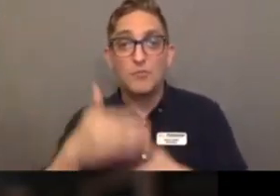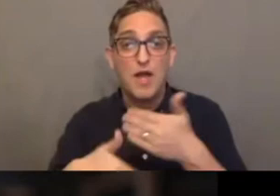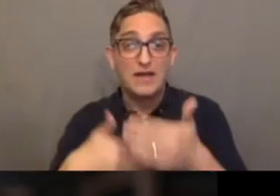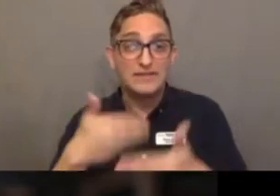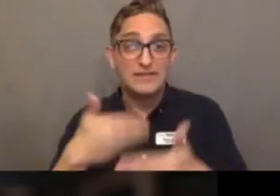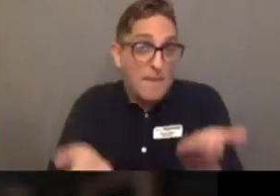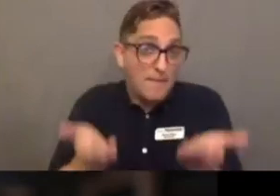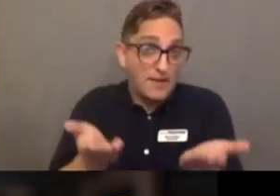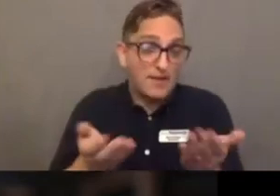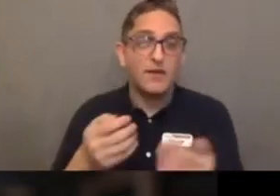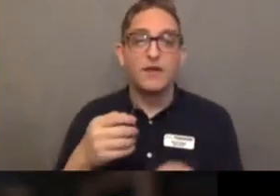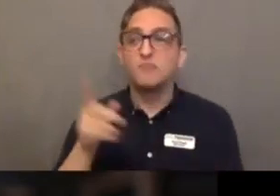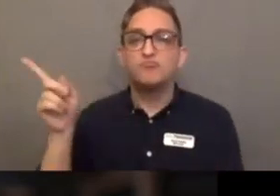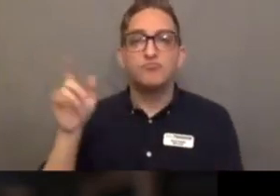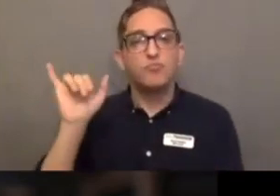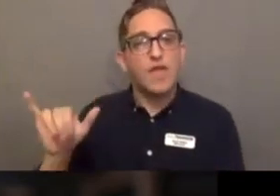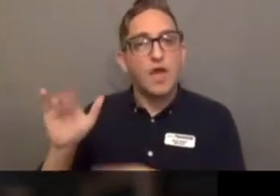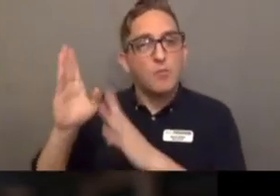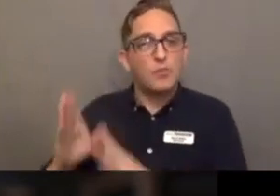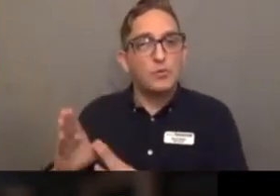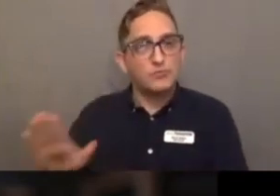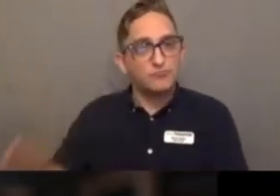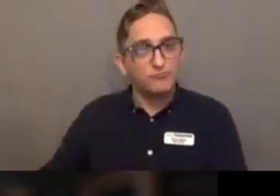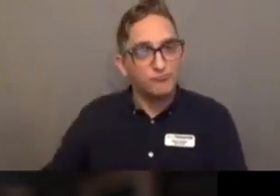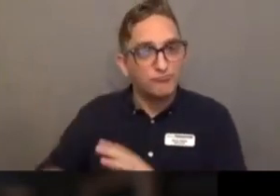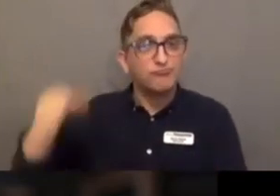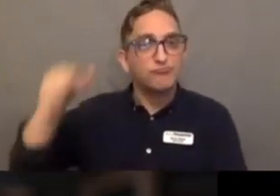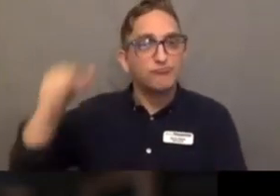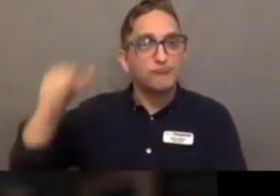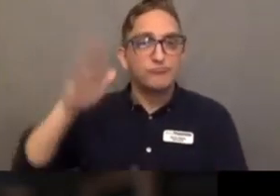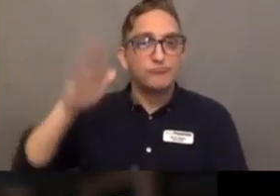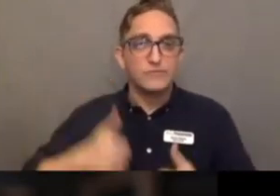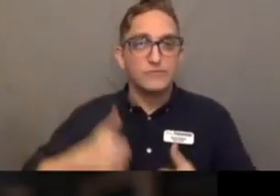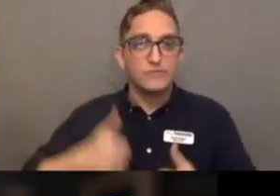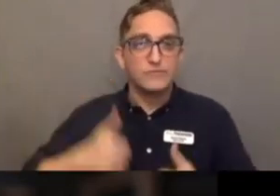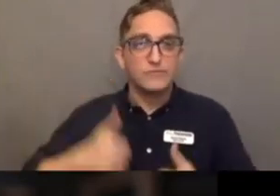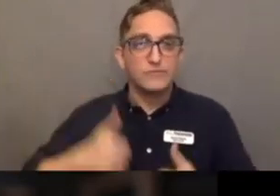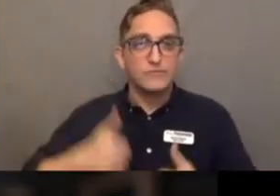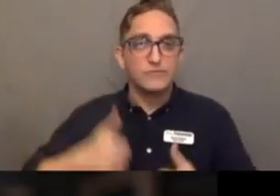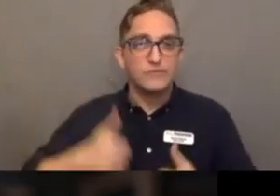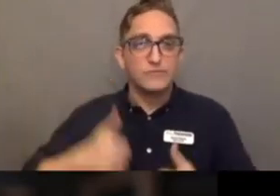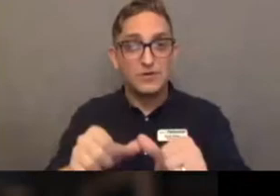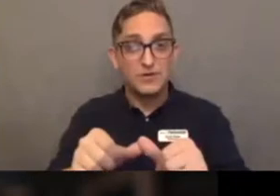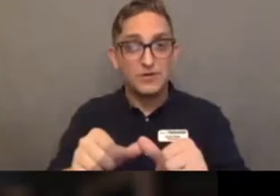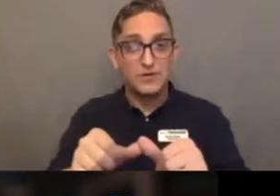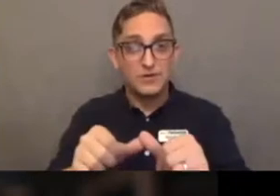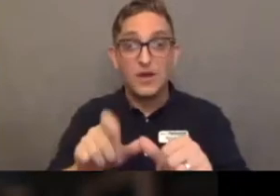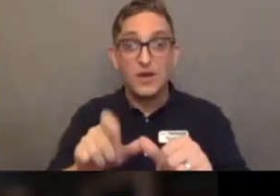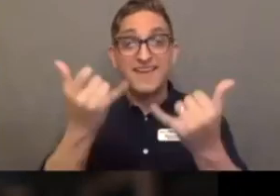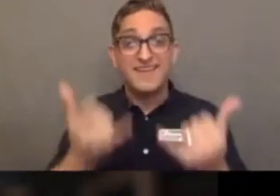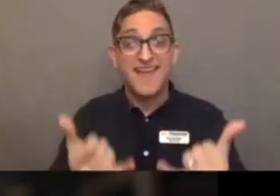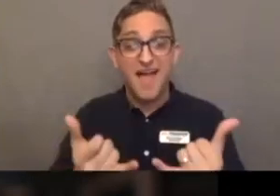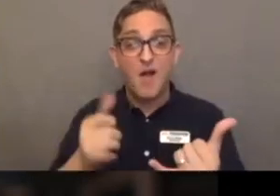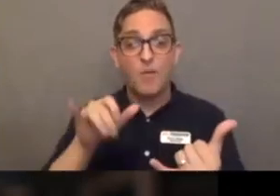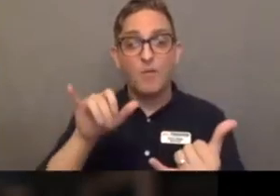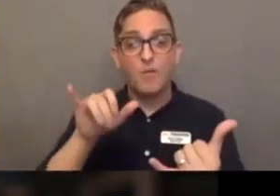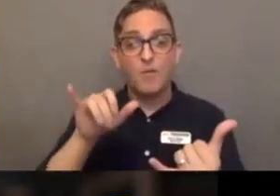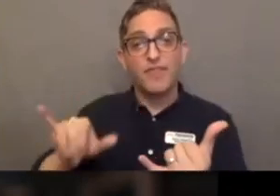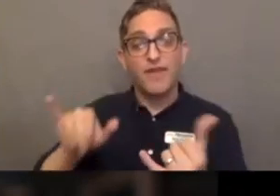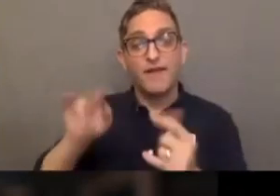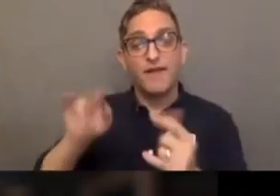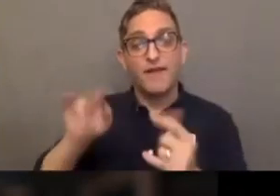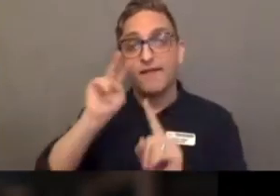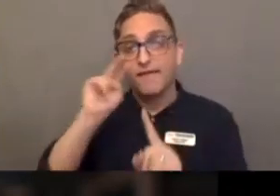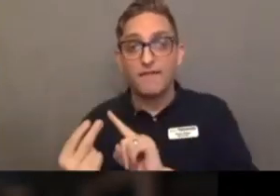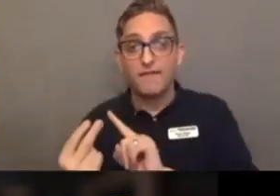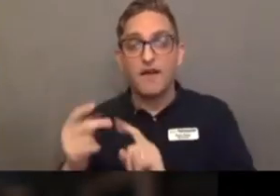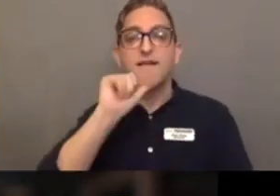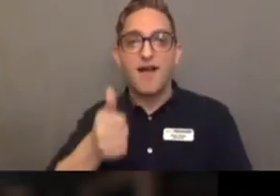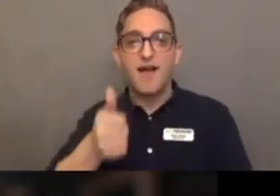whole life here but now they are considered to be an undocumented resident and, as a result,